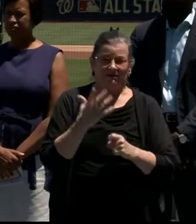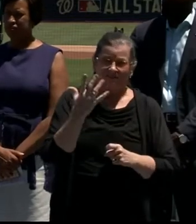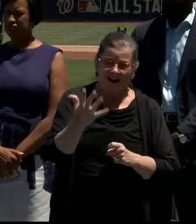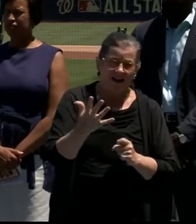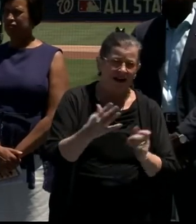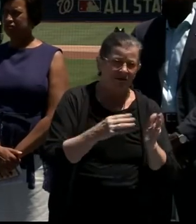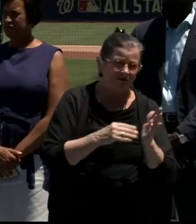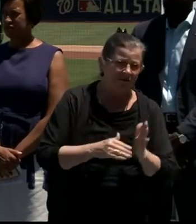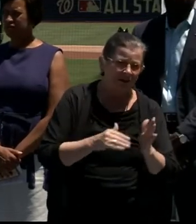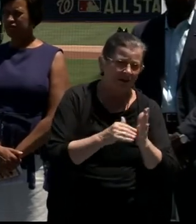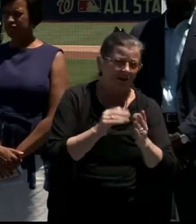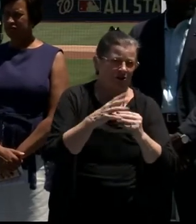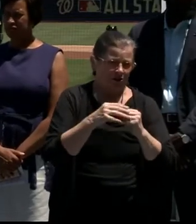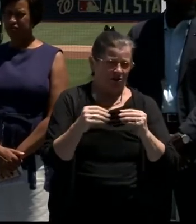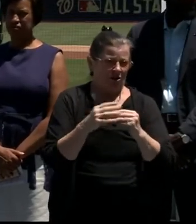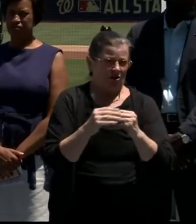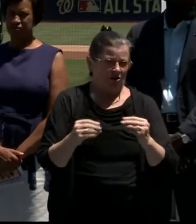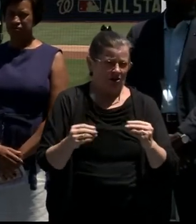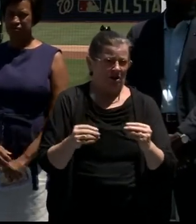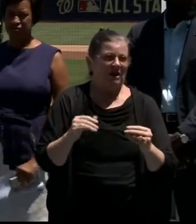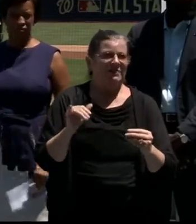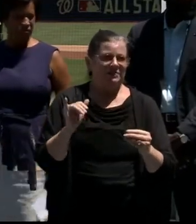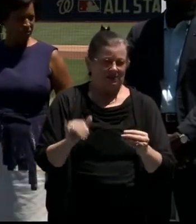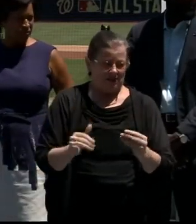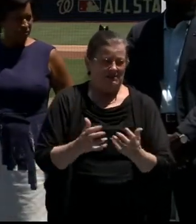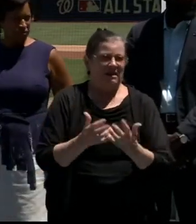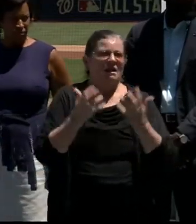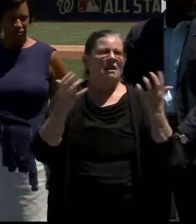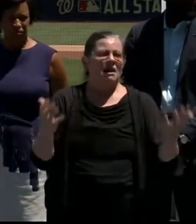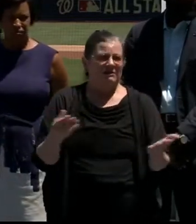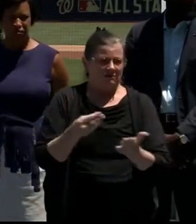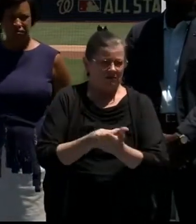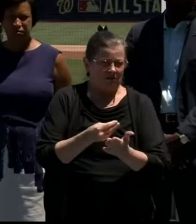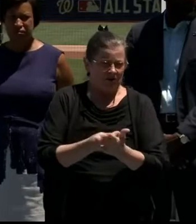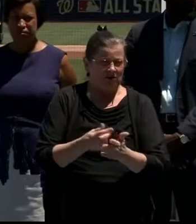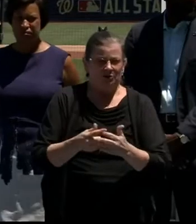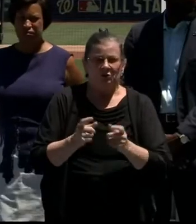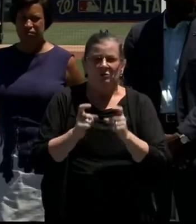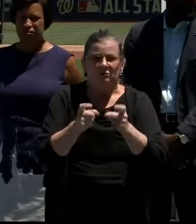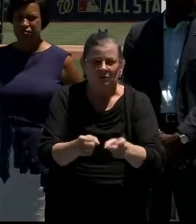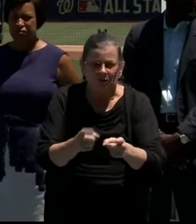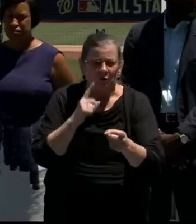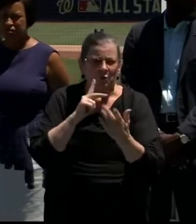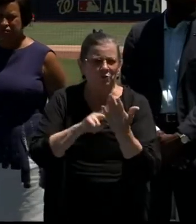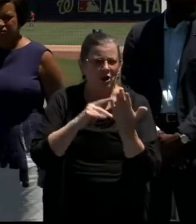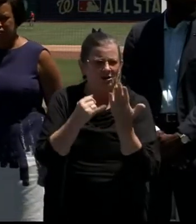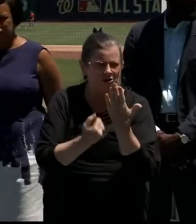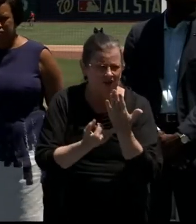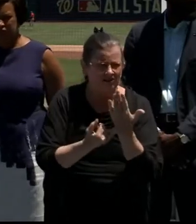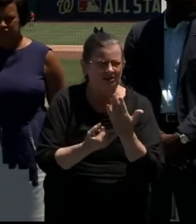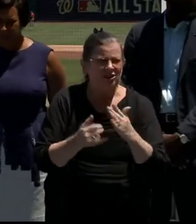PORTION GOING TO PROJECTS IN THIS AREA. CHILDREN, FAMILIES AND ACTIVE SERVICE MEMBERS WILL PLAY A